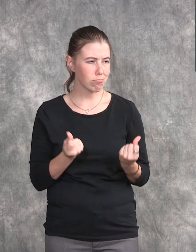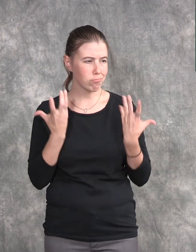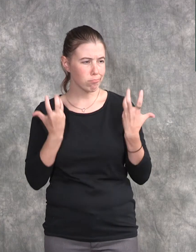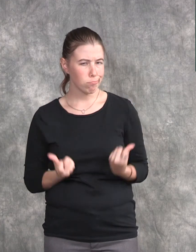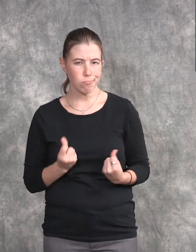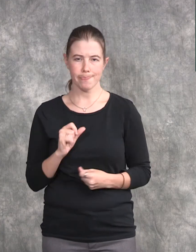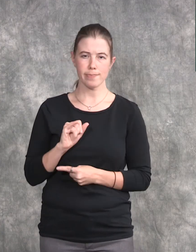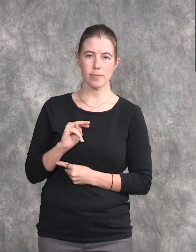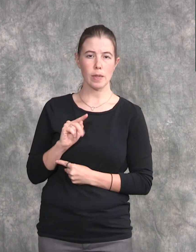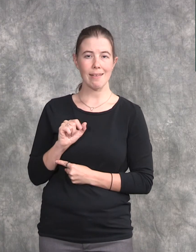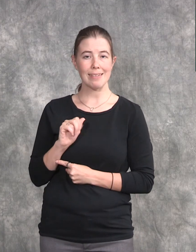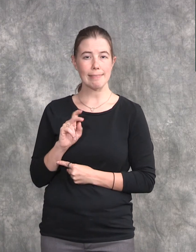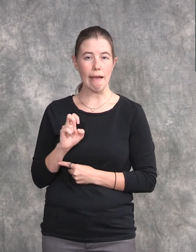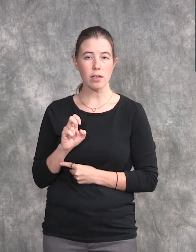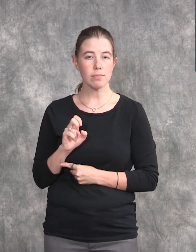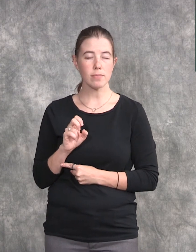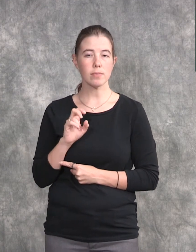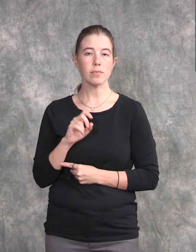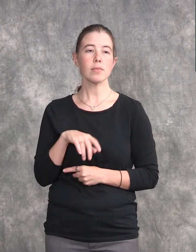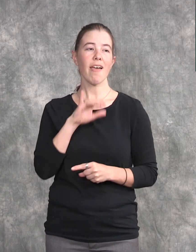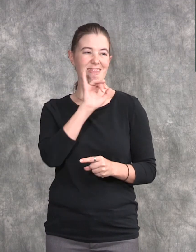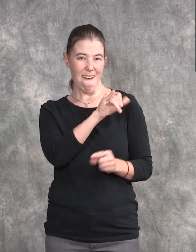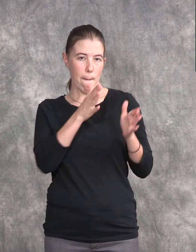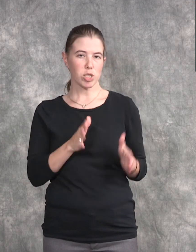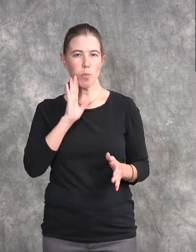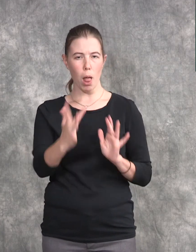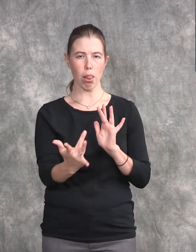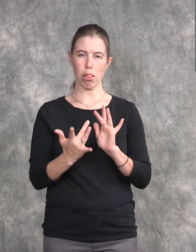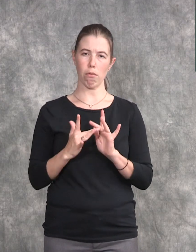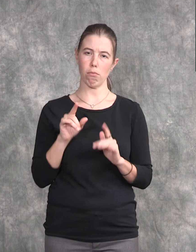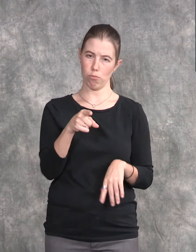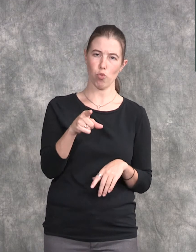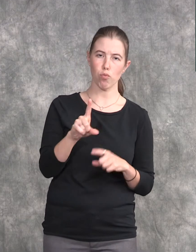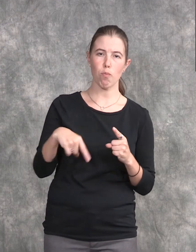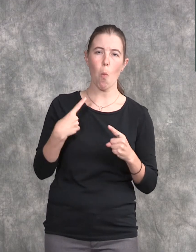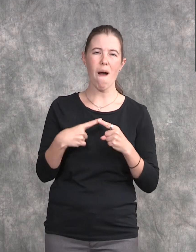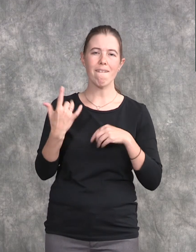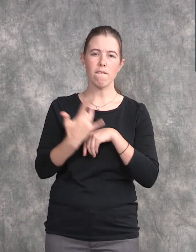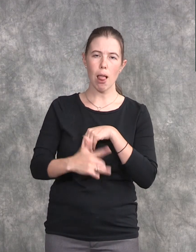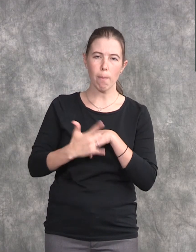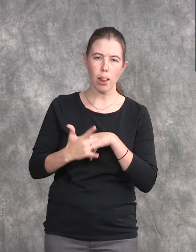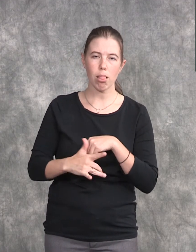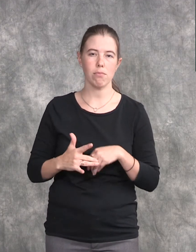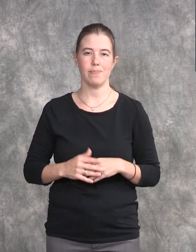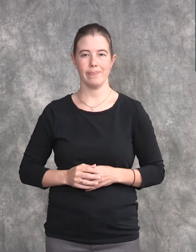Let them know you prefer an ASL intake. That person will contact you when available.